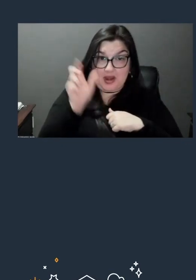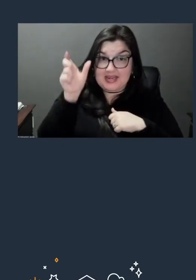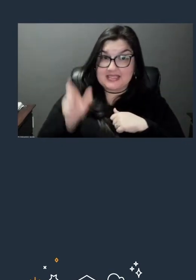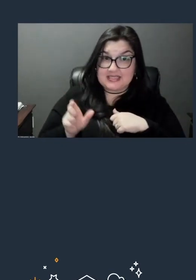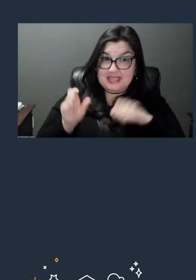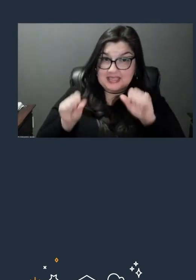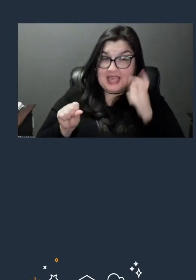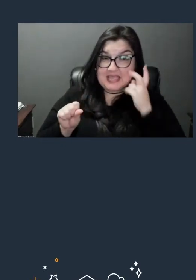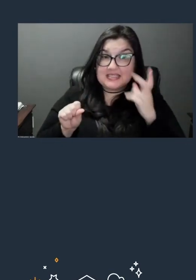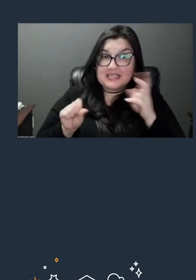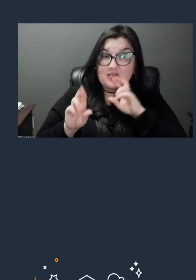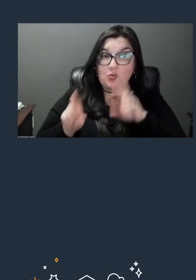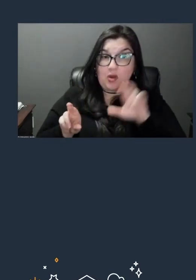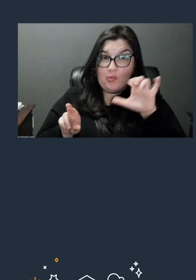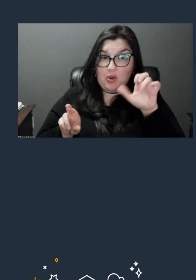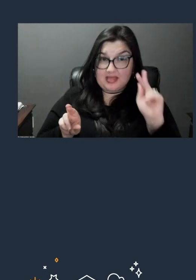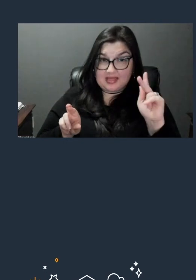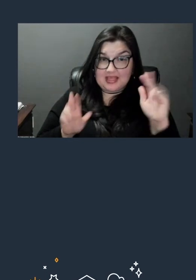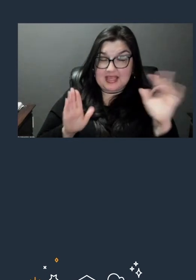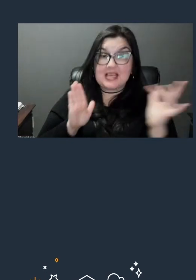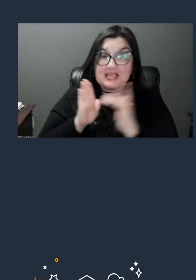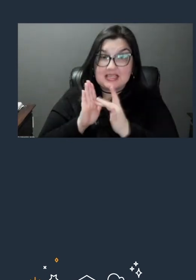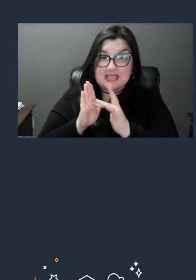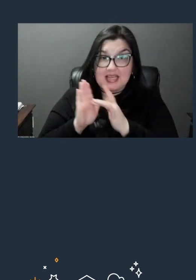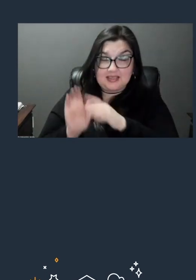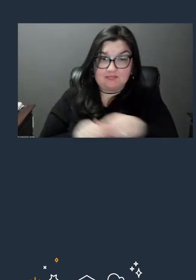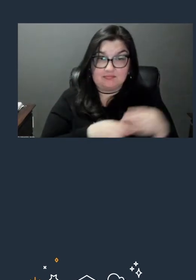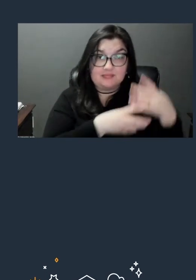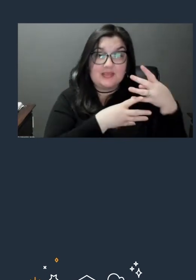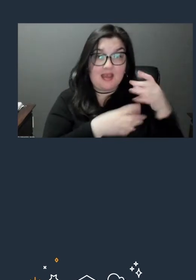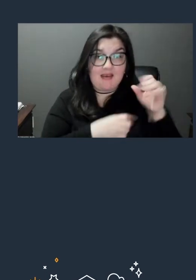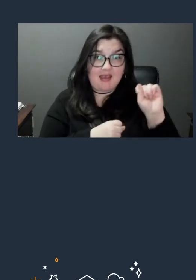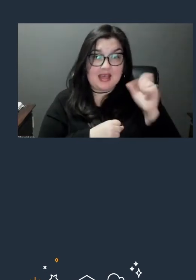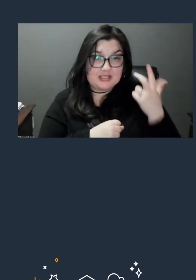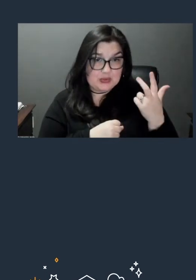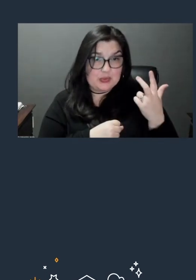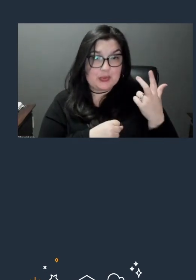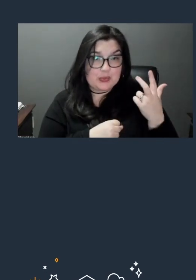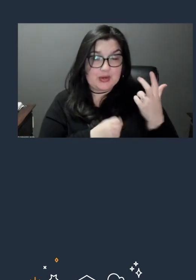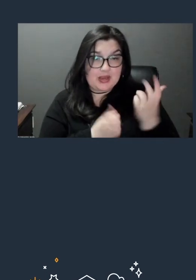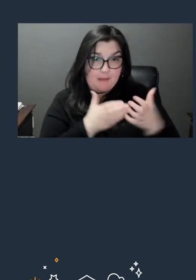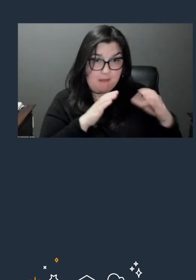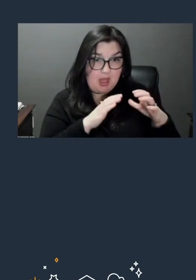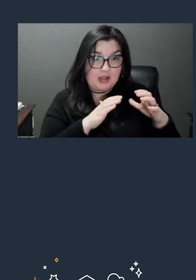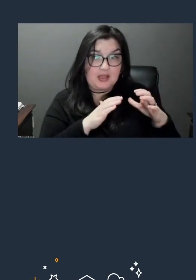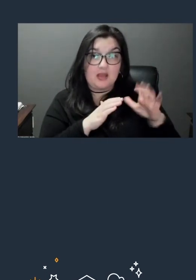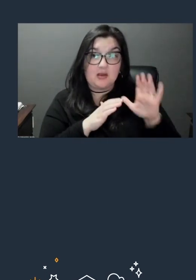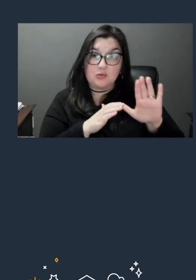If you click it, it will take you to the S3 bucket where your reports are stored. You can select one of these reports,